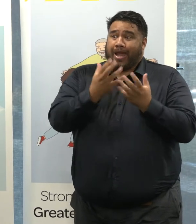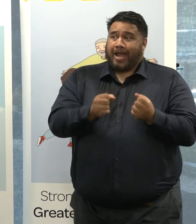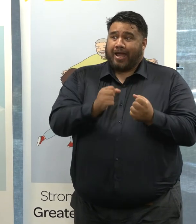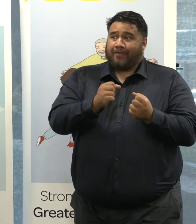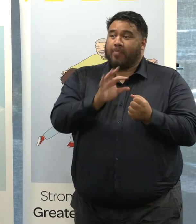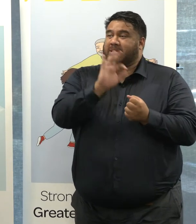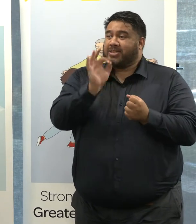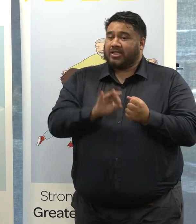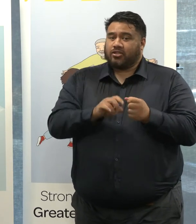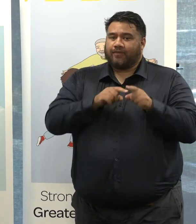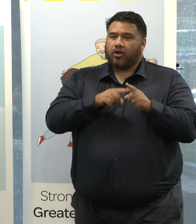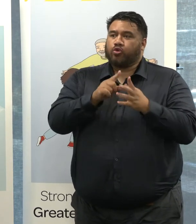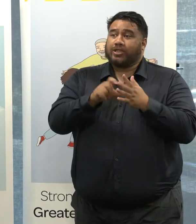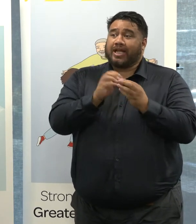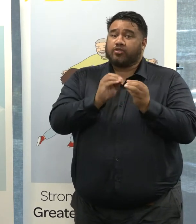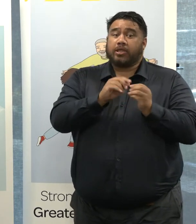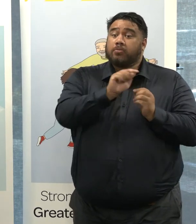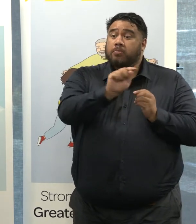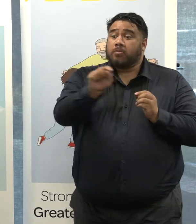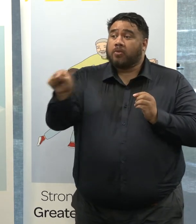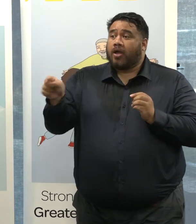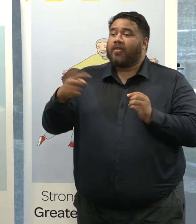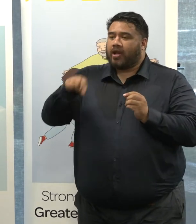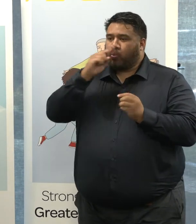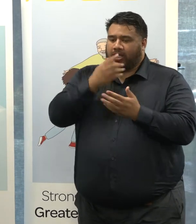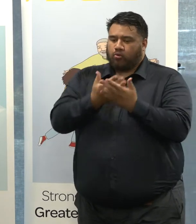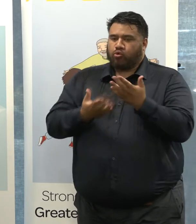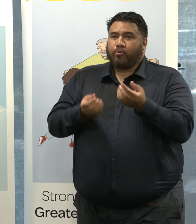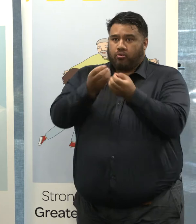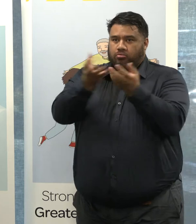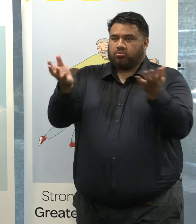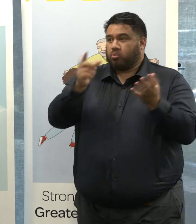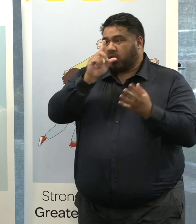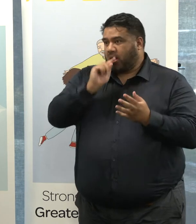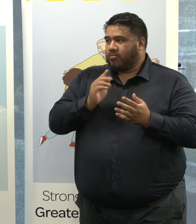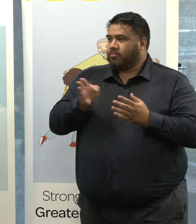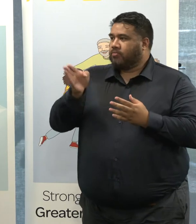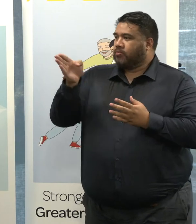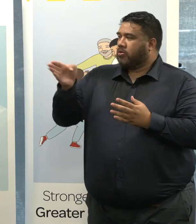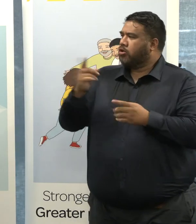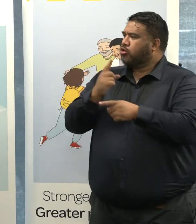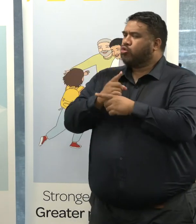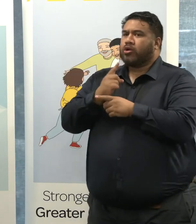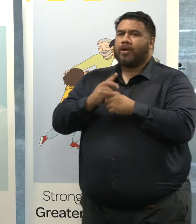supplement with the positivity rate for rapid antigen tests reporting is by district health